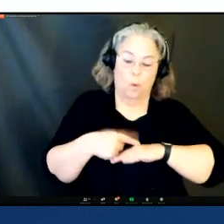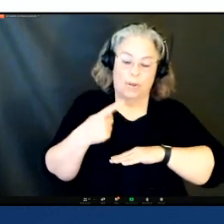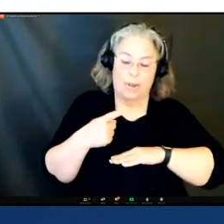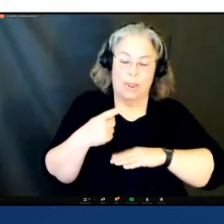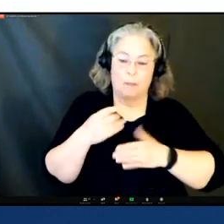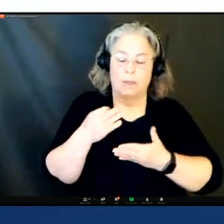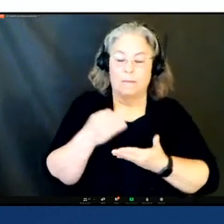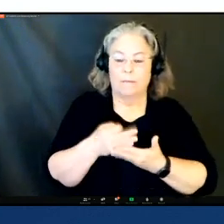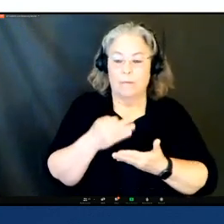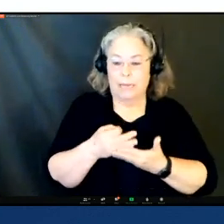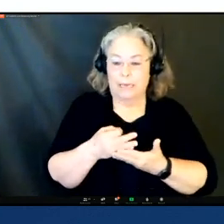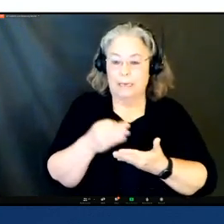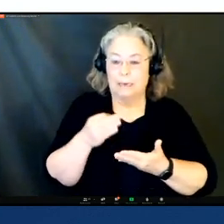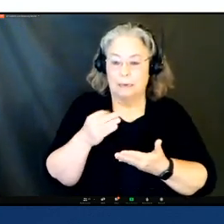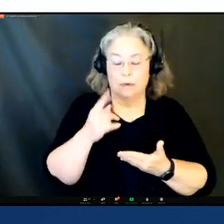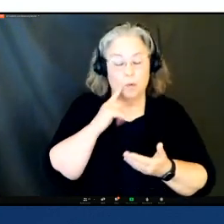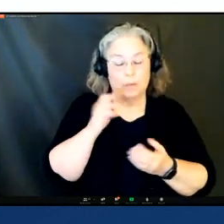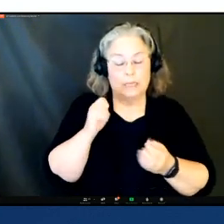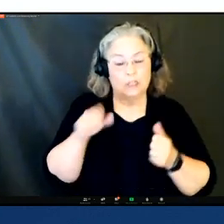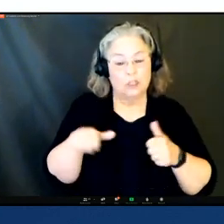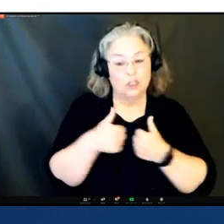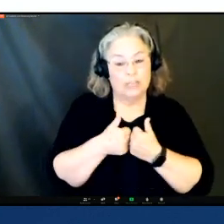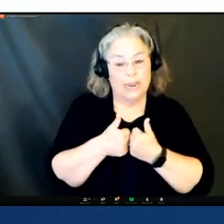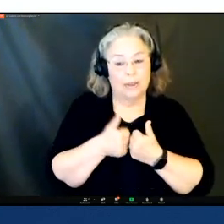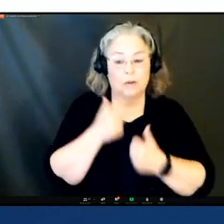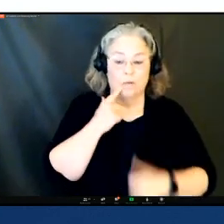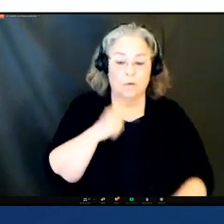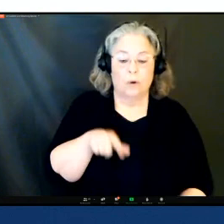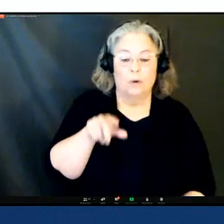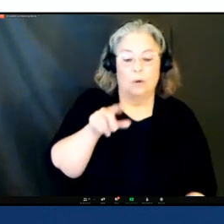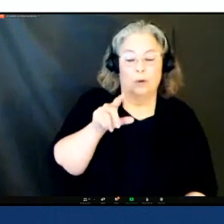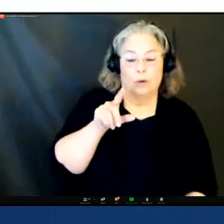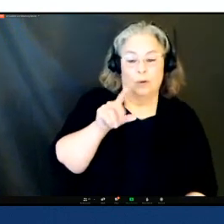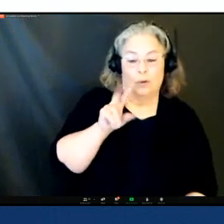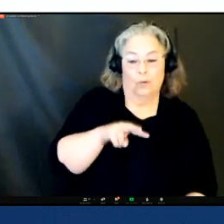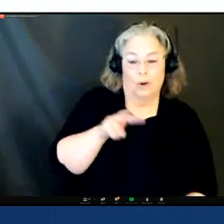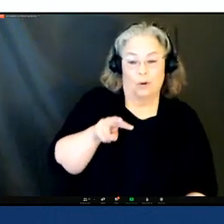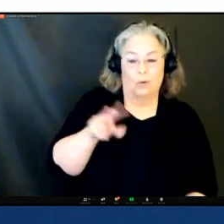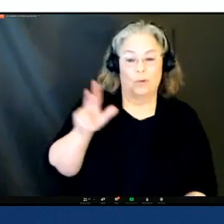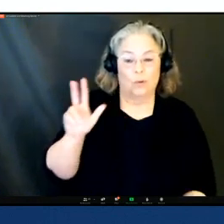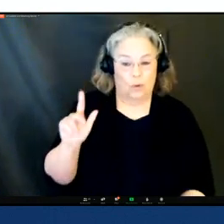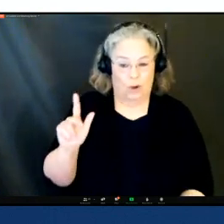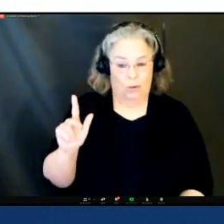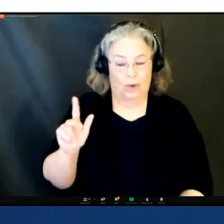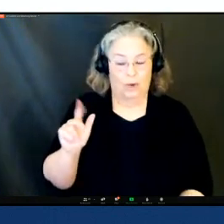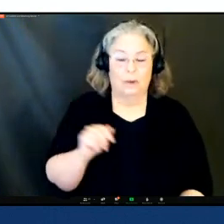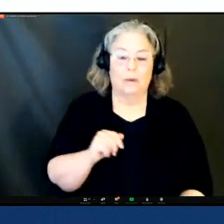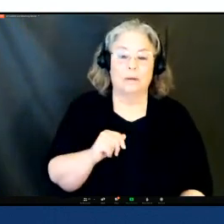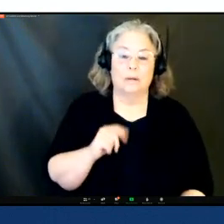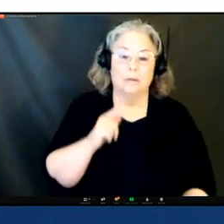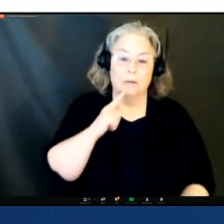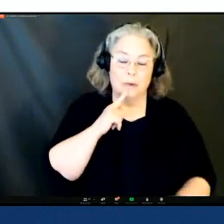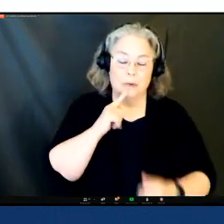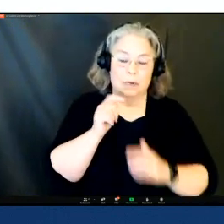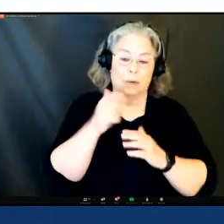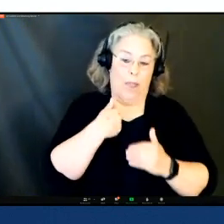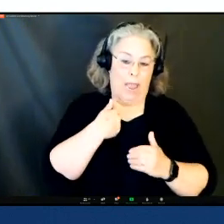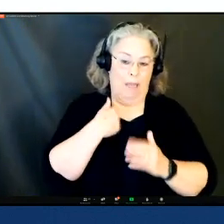This will be a challenge for us in fiscal year 2223. The county has a number of legal obligations that result i the need to spend money,